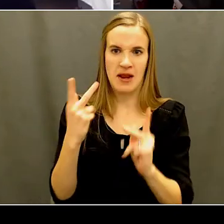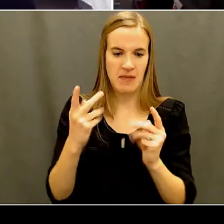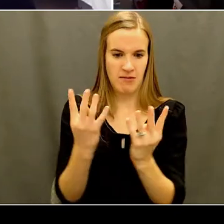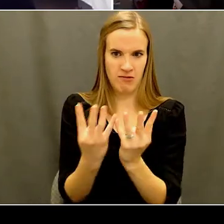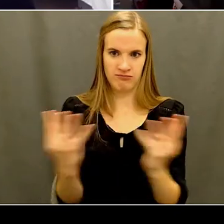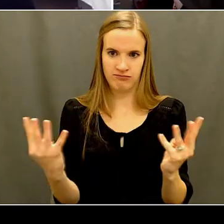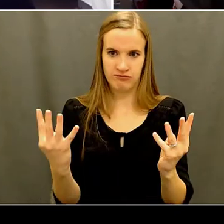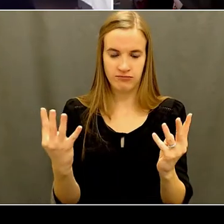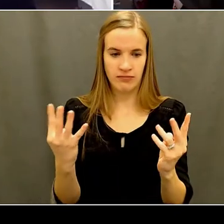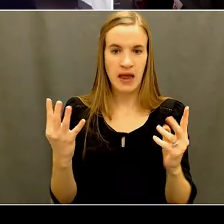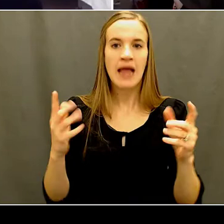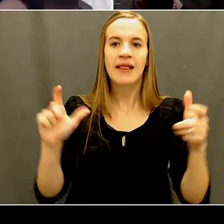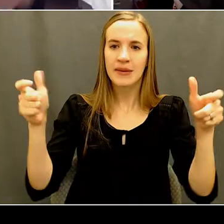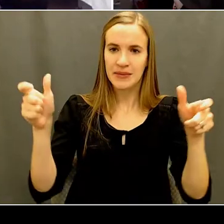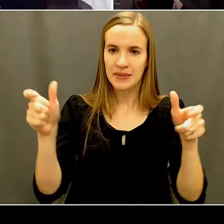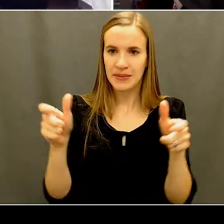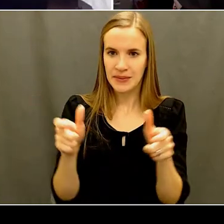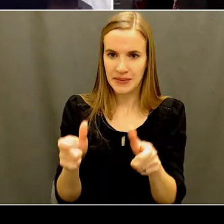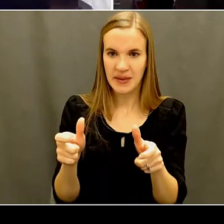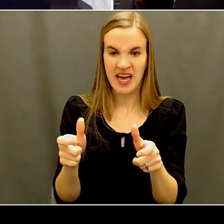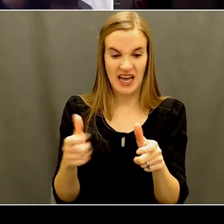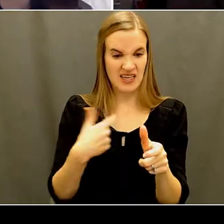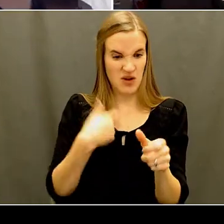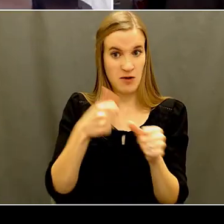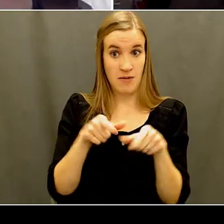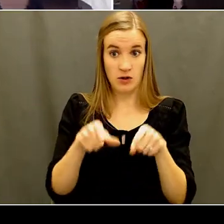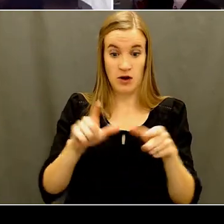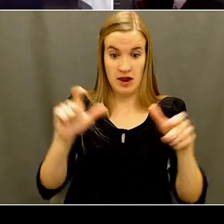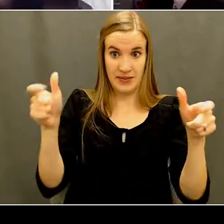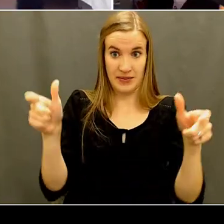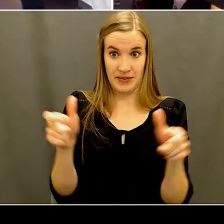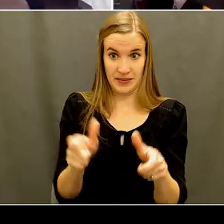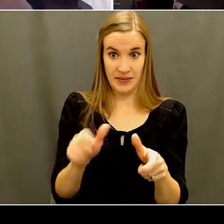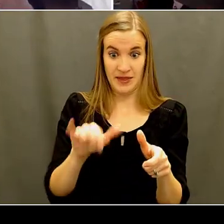crying. She was ugly, crying, like tears rolling down her face, snot coming out